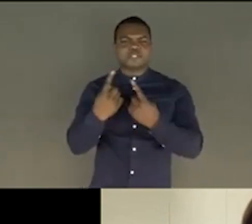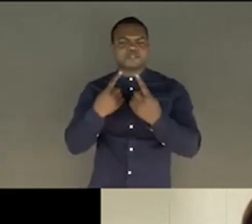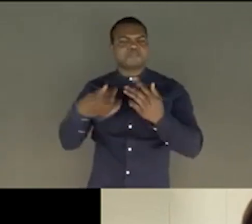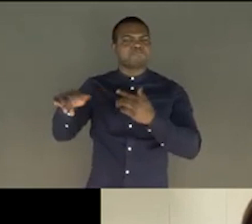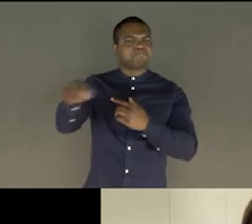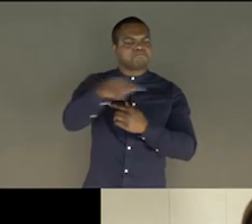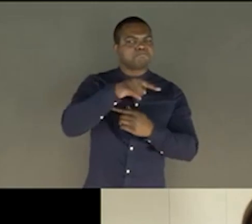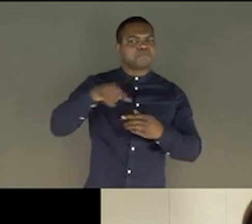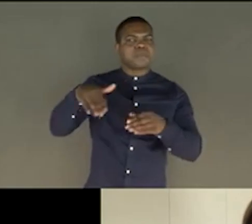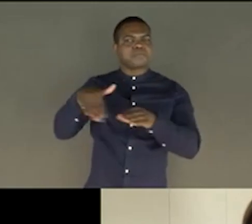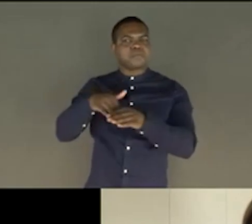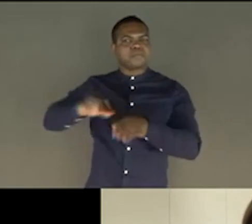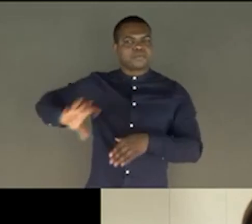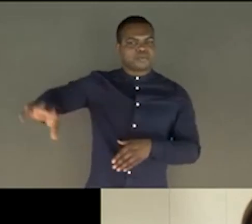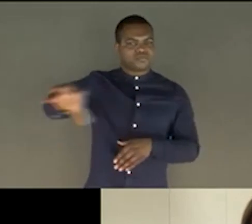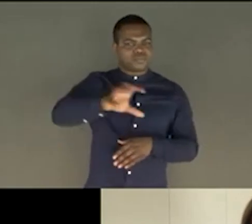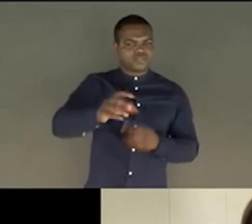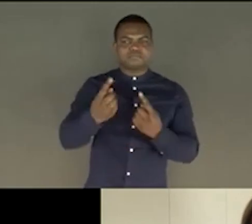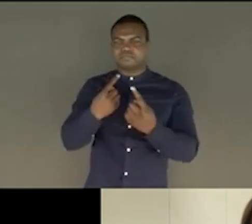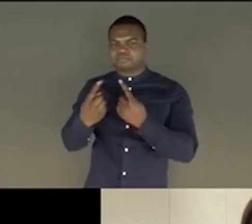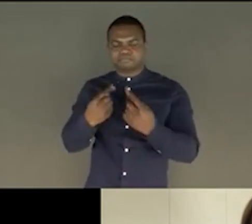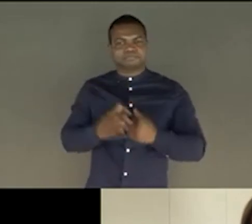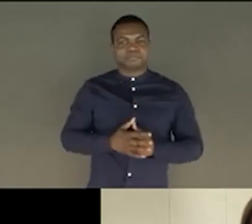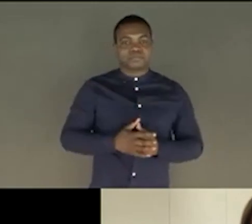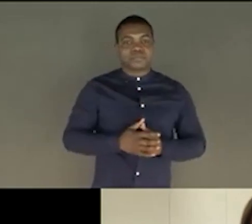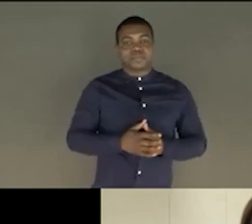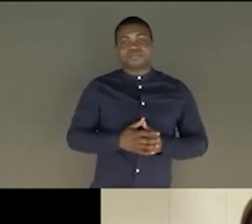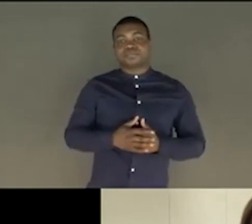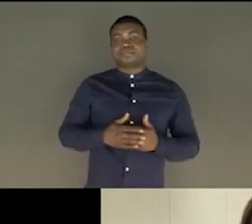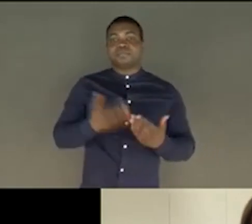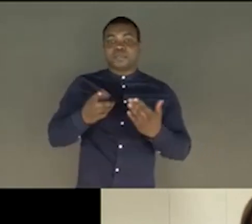So other member states will recognize that you have a disability.